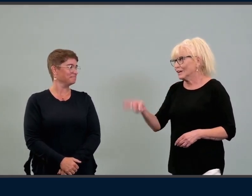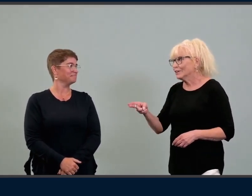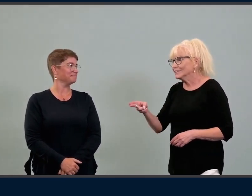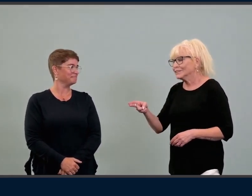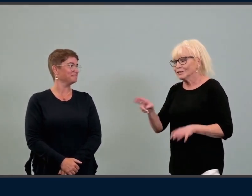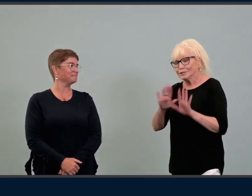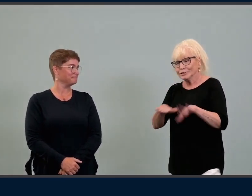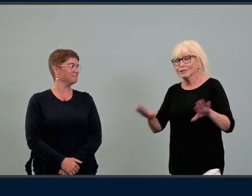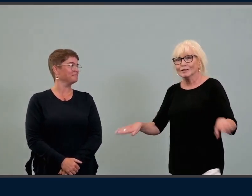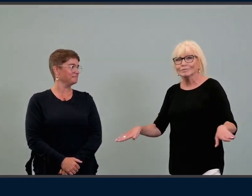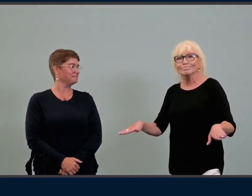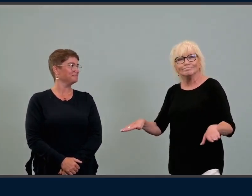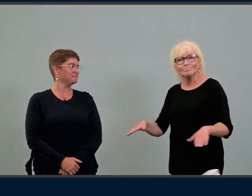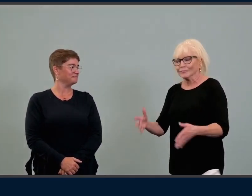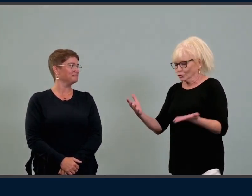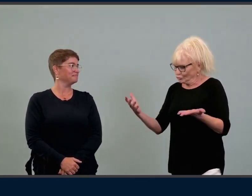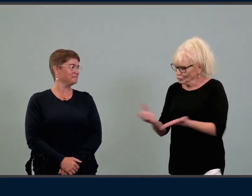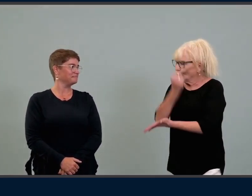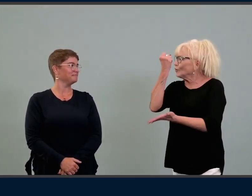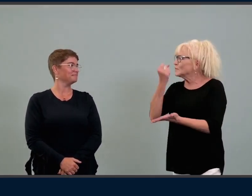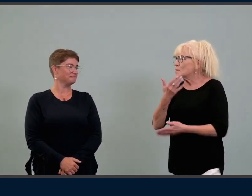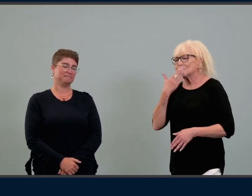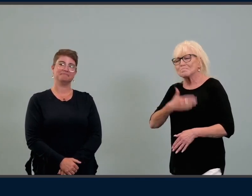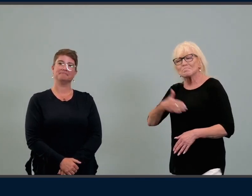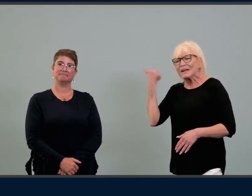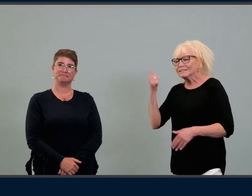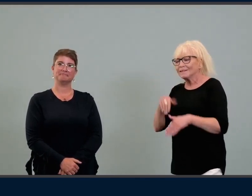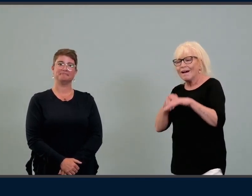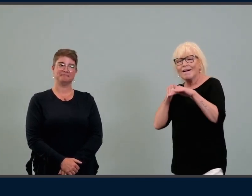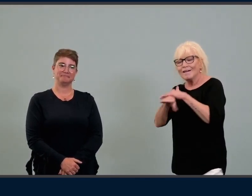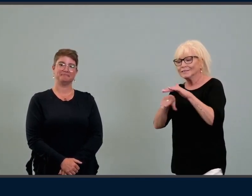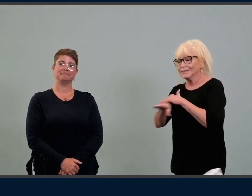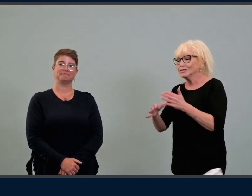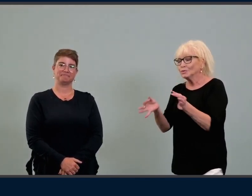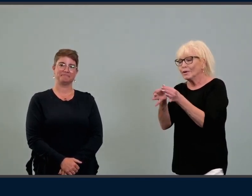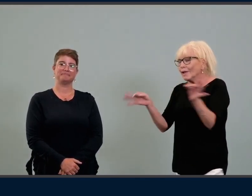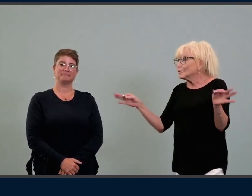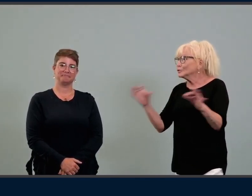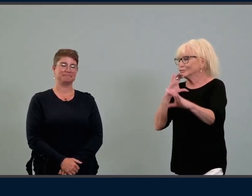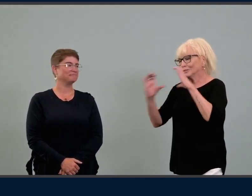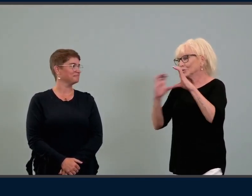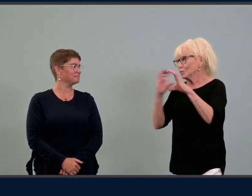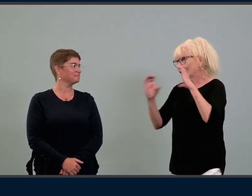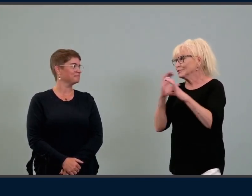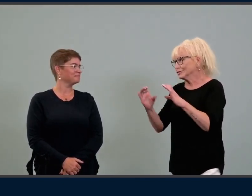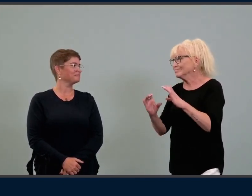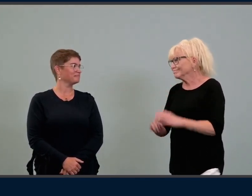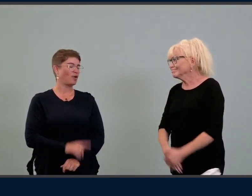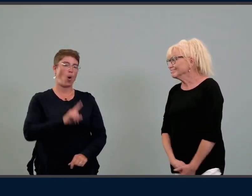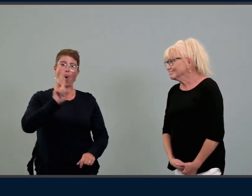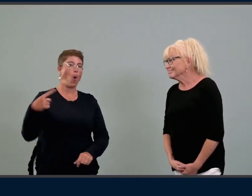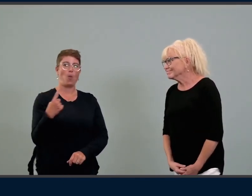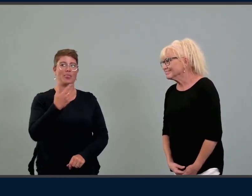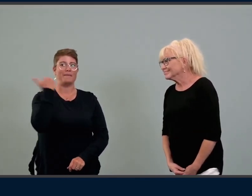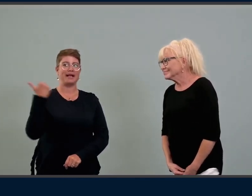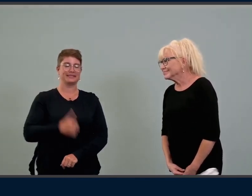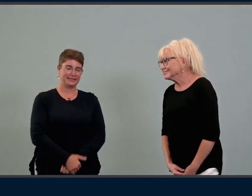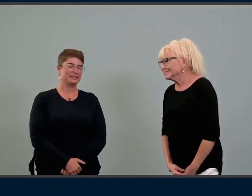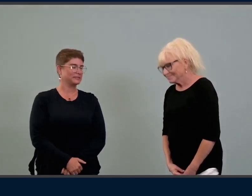CAMILLE JETER >> Yes, our deaf and hard of hearing children deserve only the best of the best when it comes to language acquisition and communication.